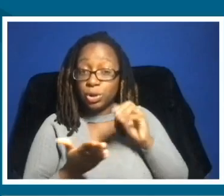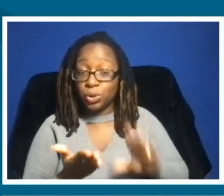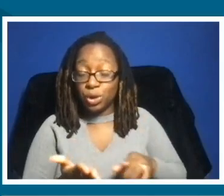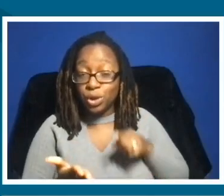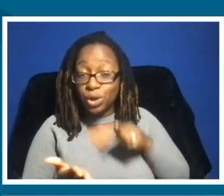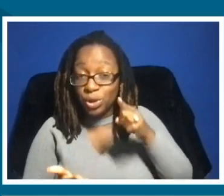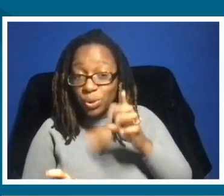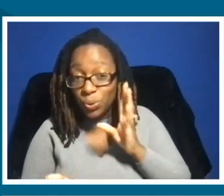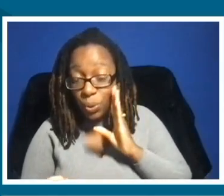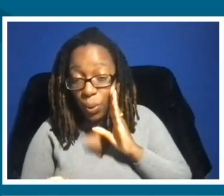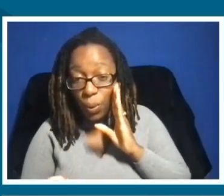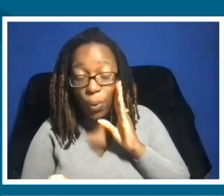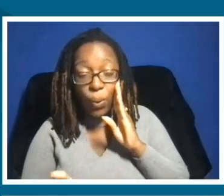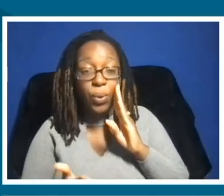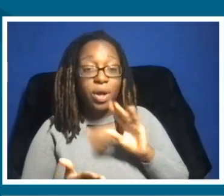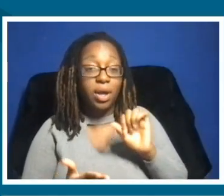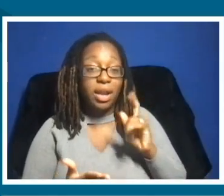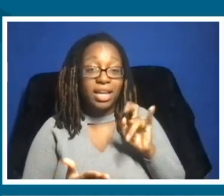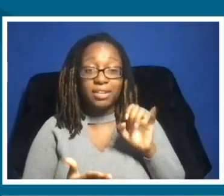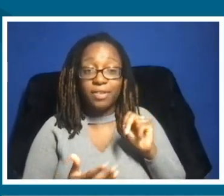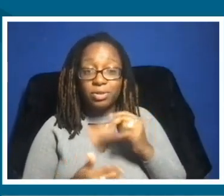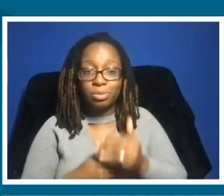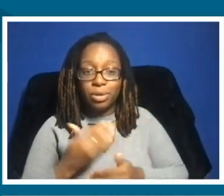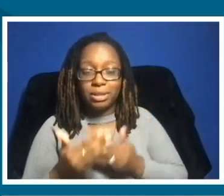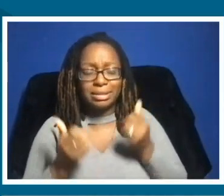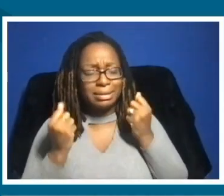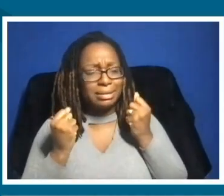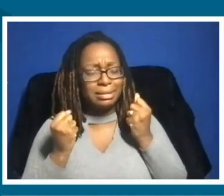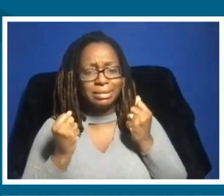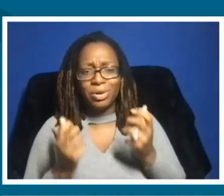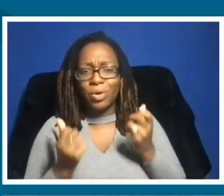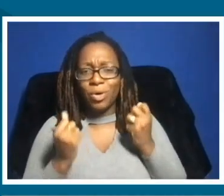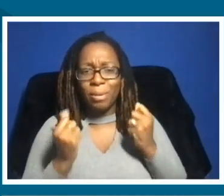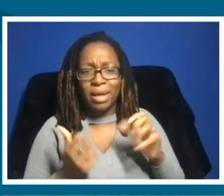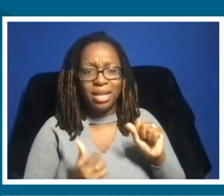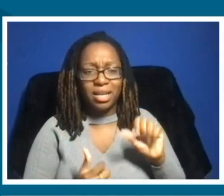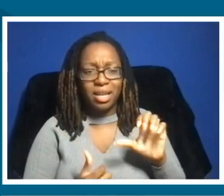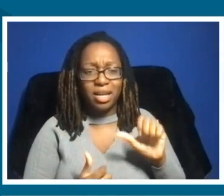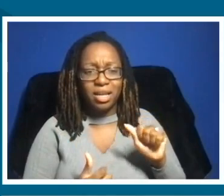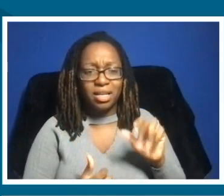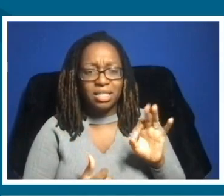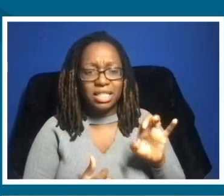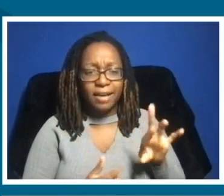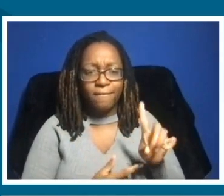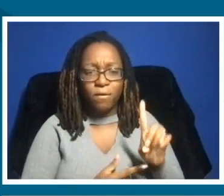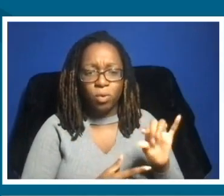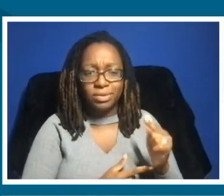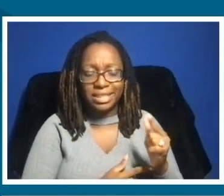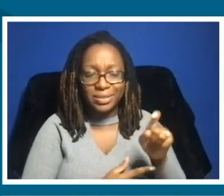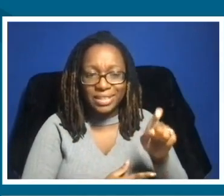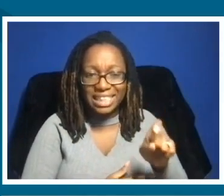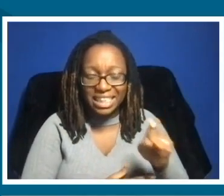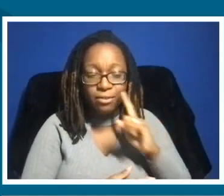in an activation process there's so many spots to scaffold and to make this